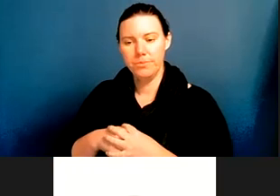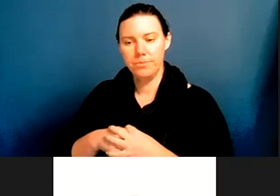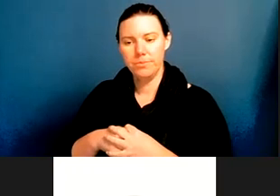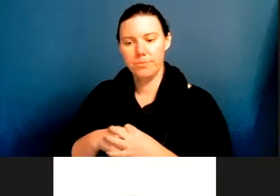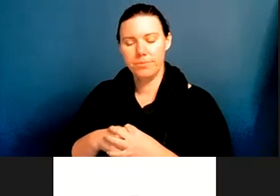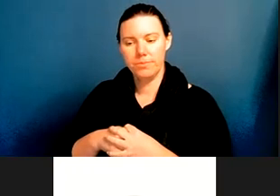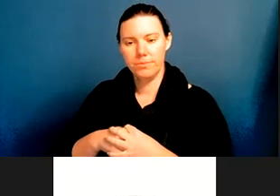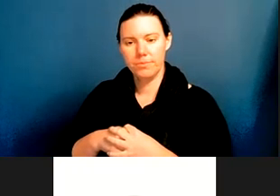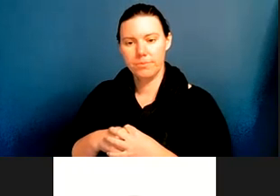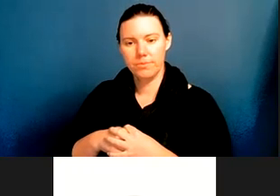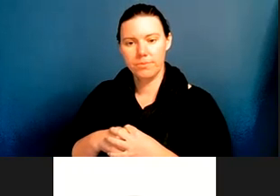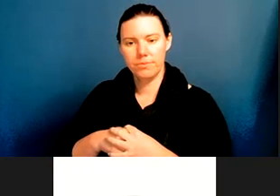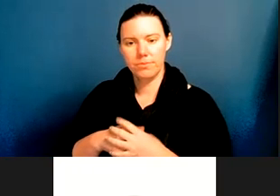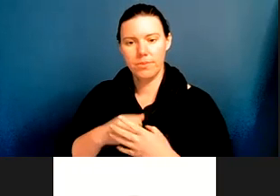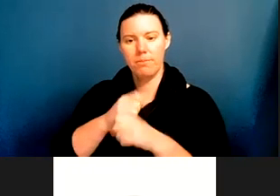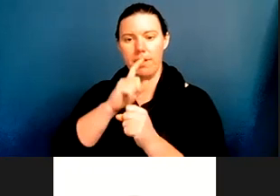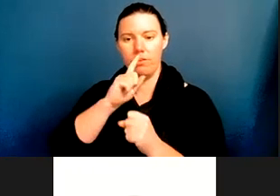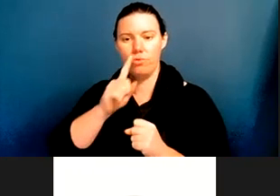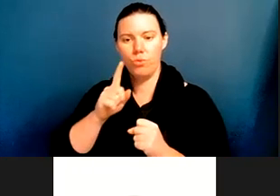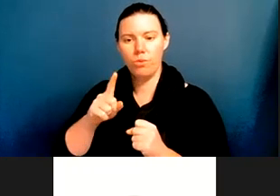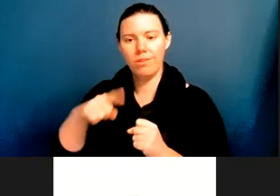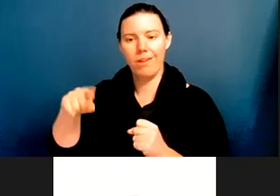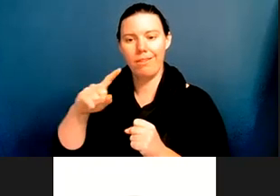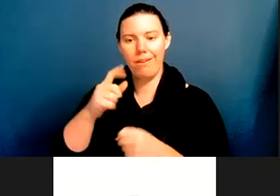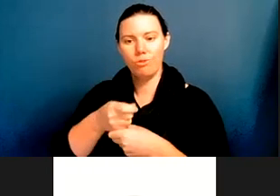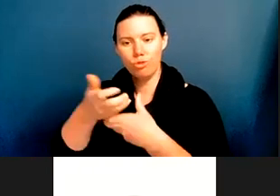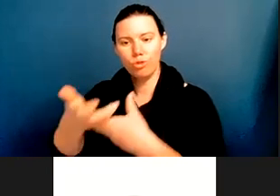to make sure that they treat people with disabilities right.